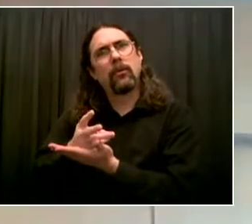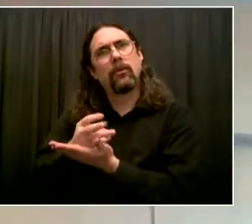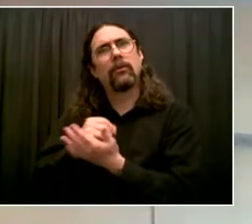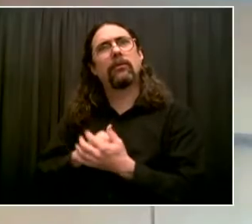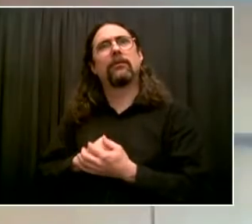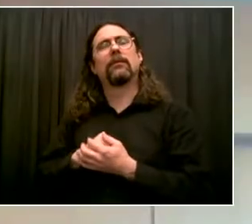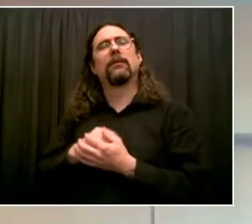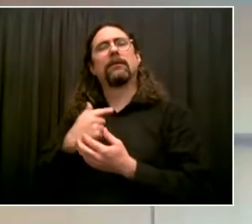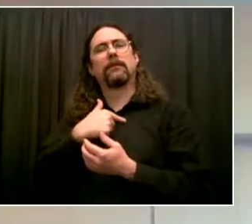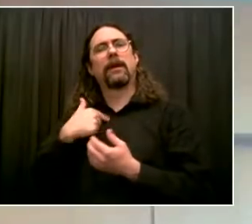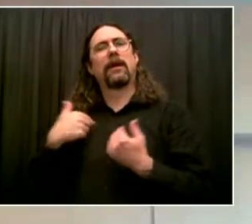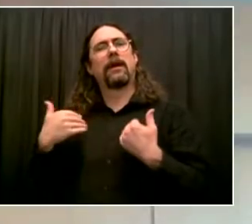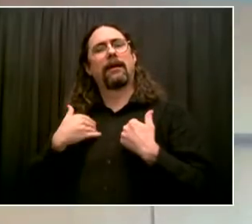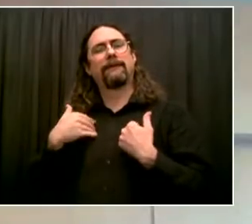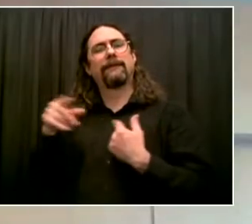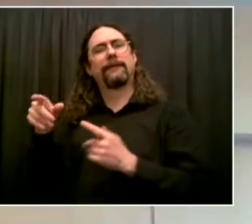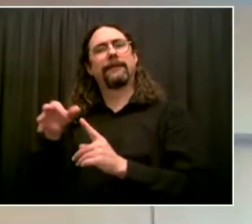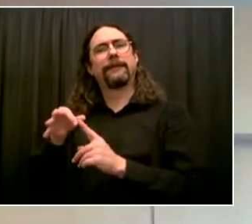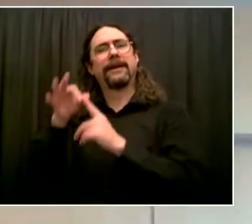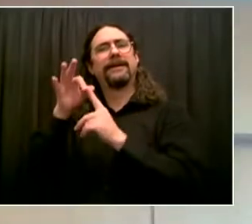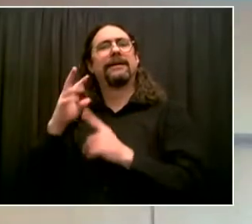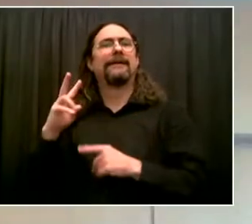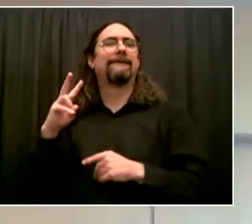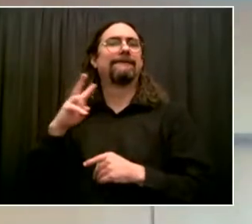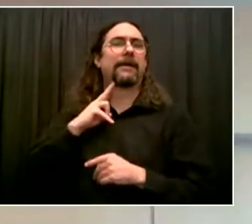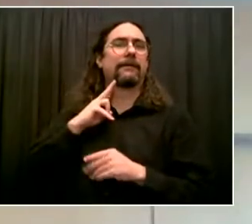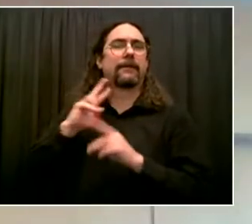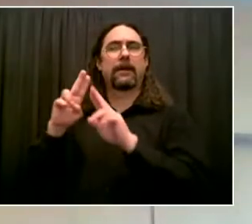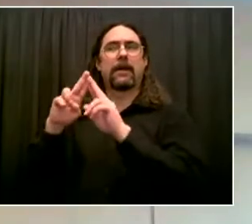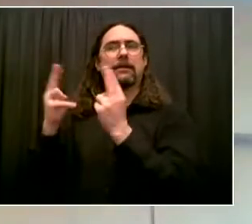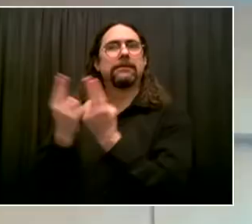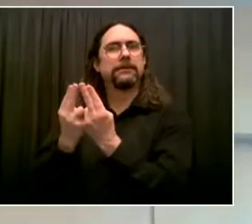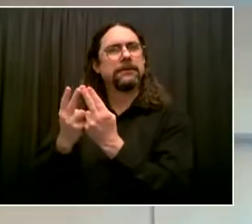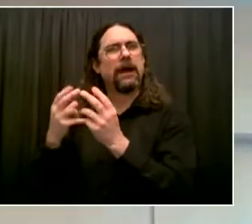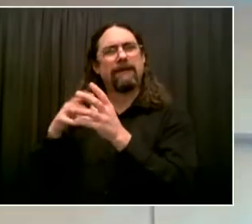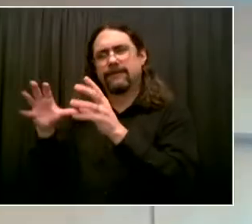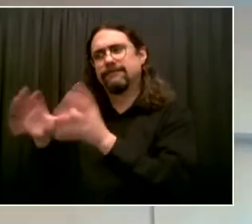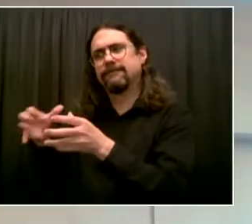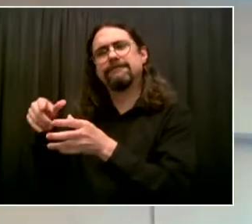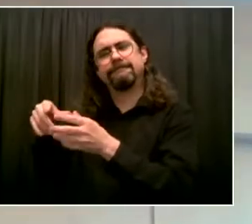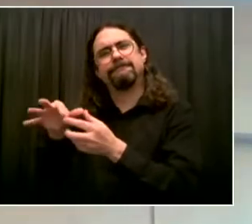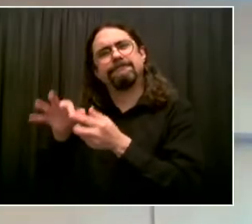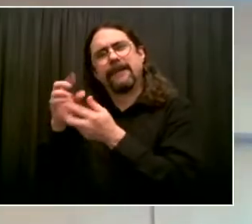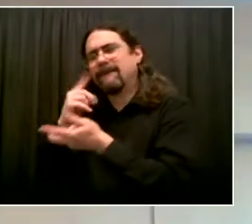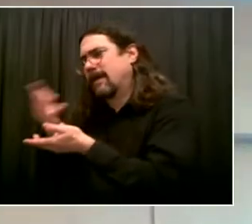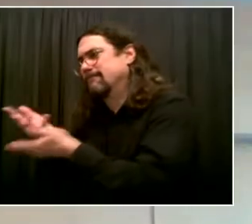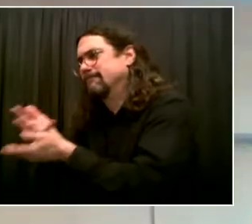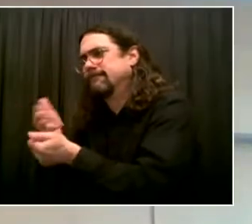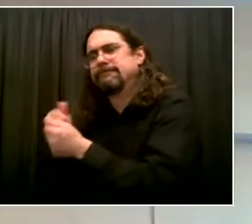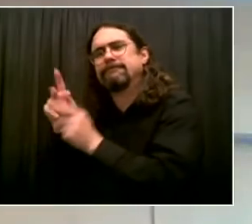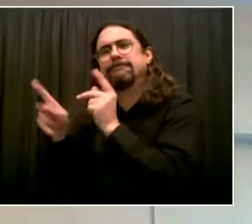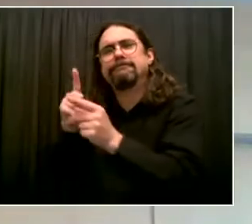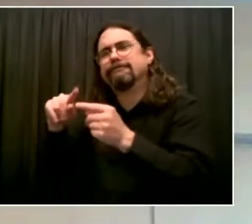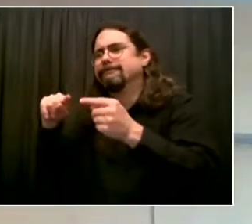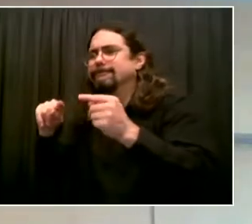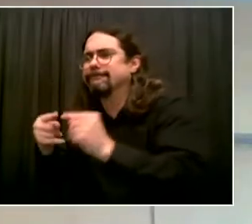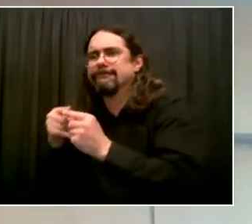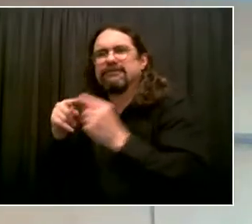THERE TO PROVIDE SERVICES, MAKE REFERRALS AND DO A LOT TO HELP